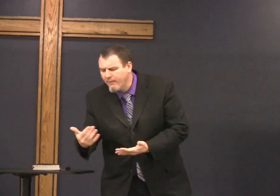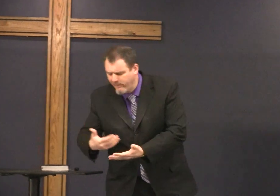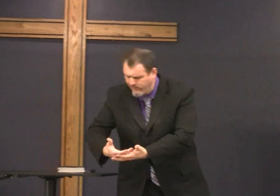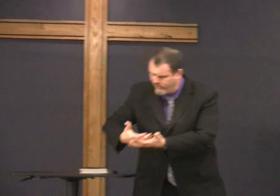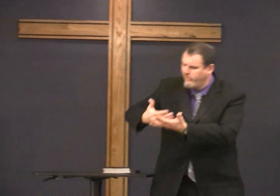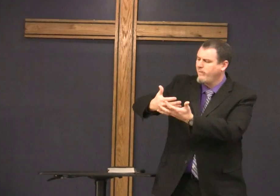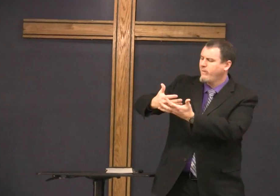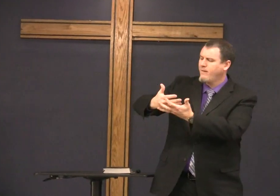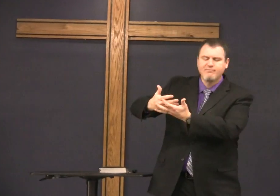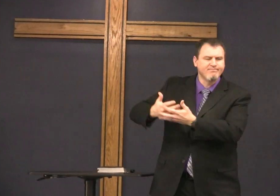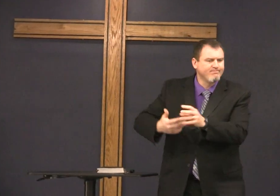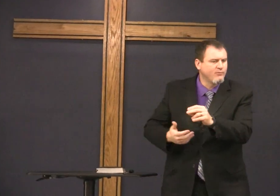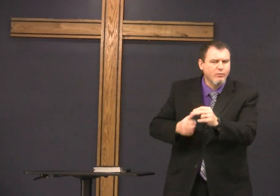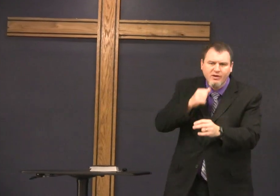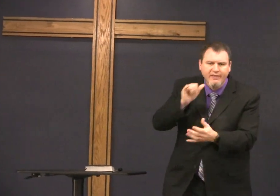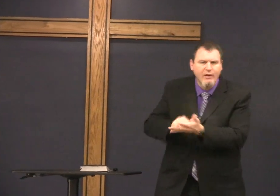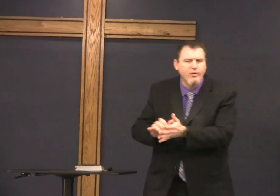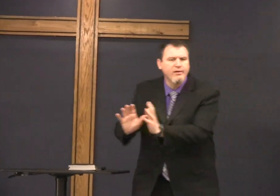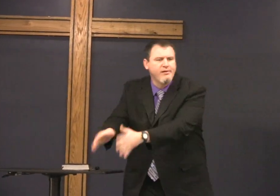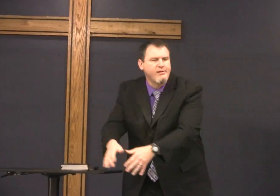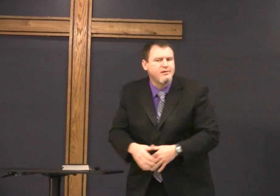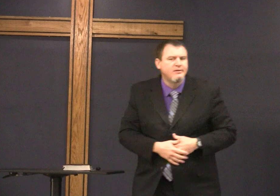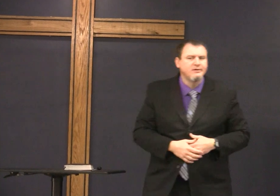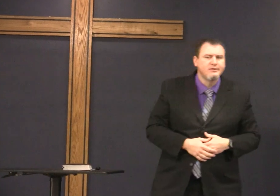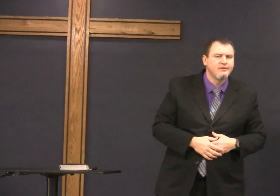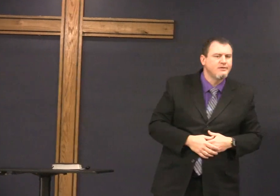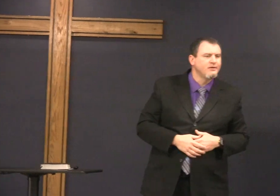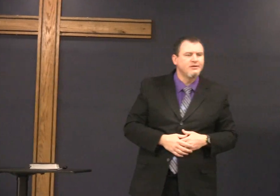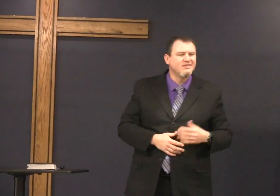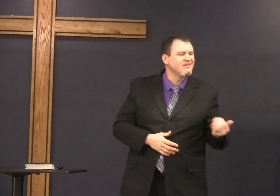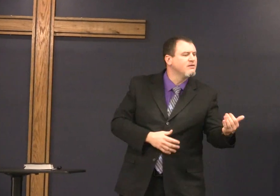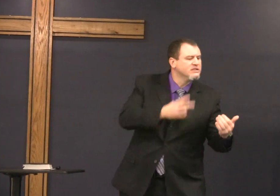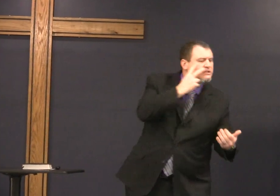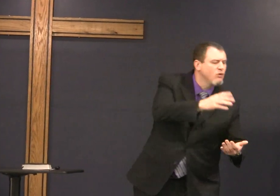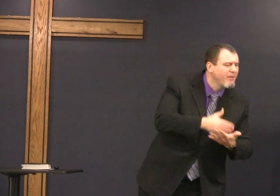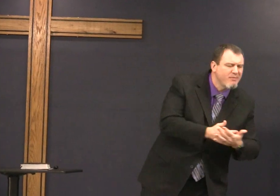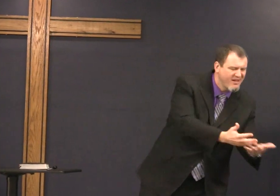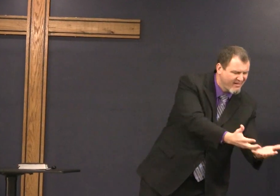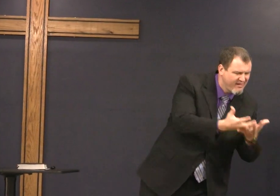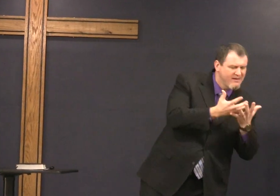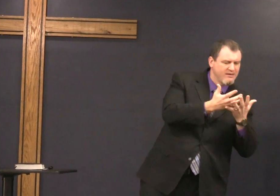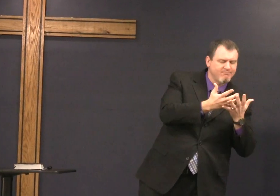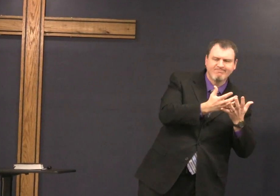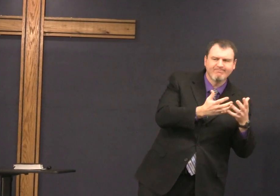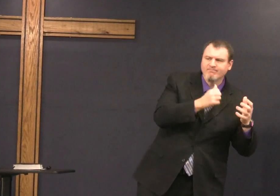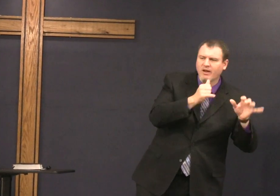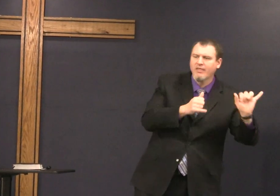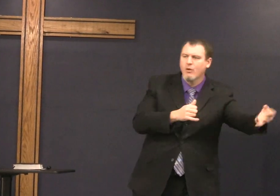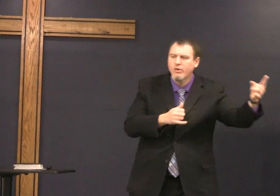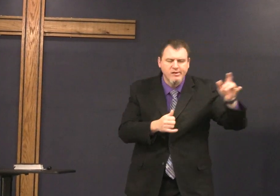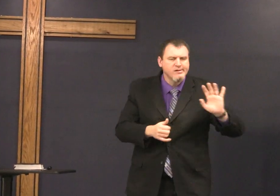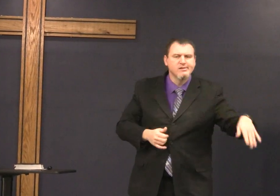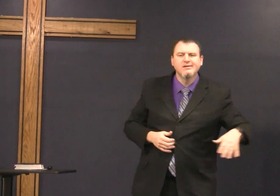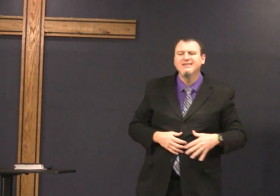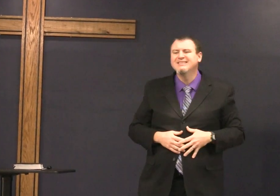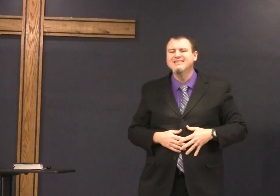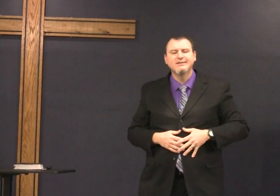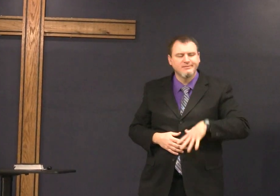let me see your baby no not that one let me see your baby takes a look nope not that one